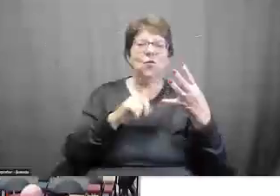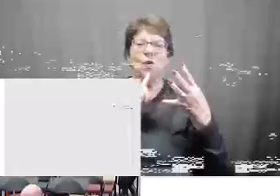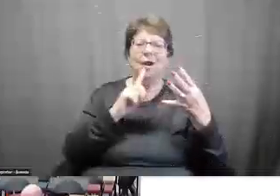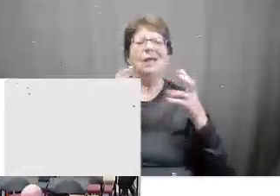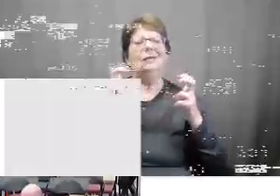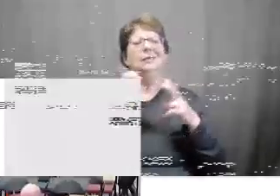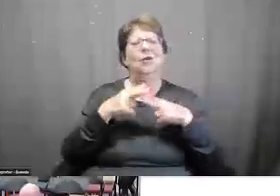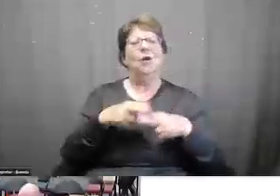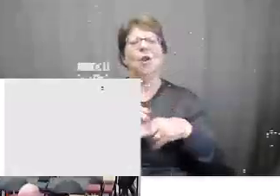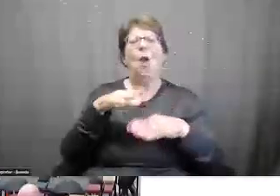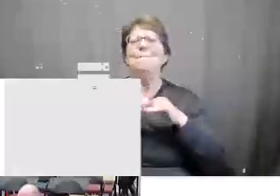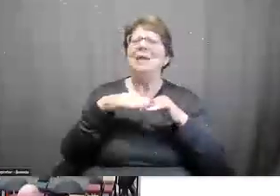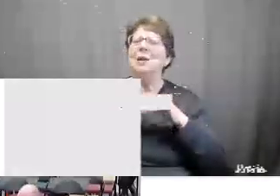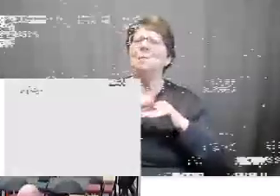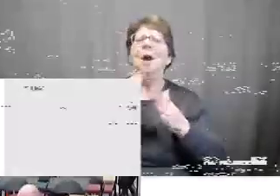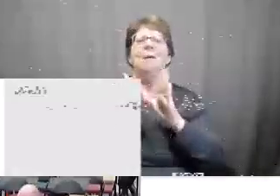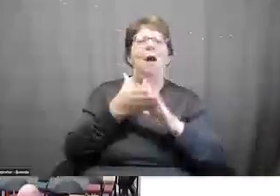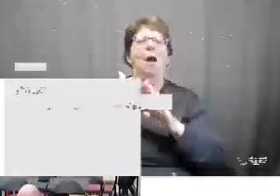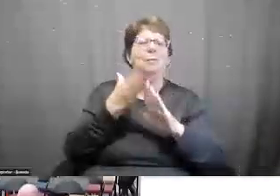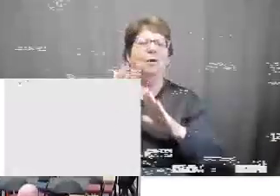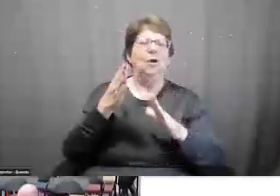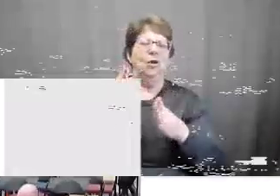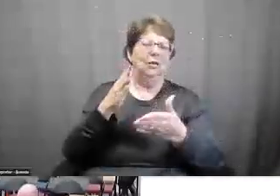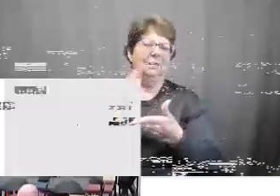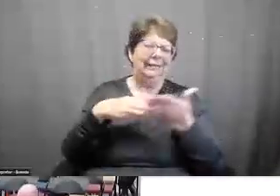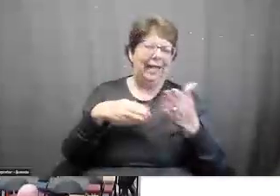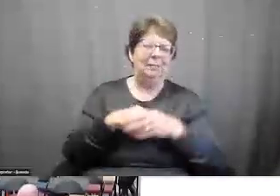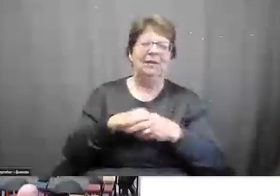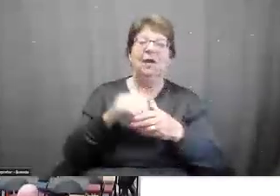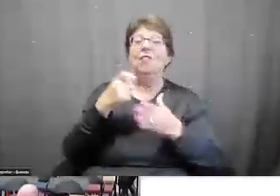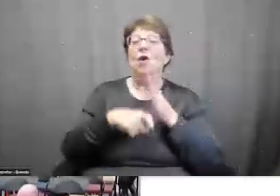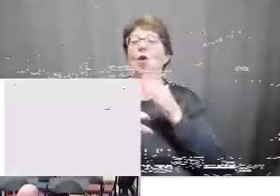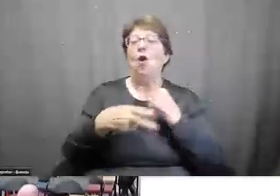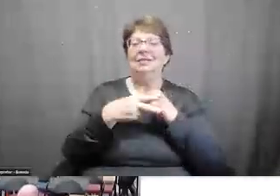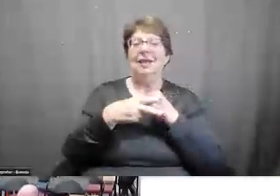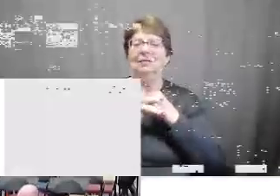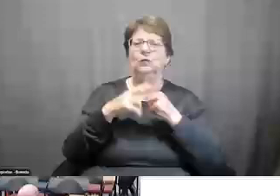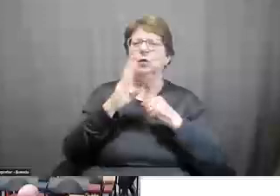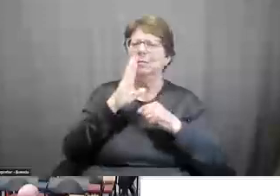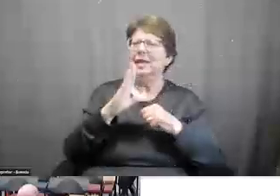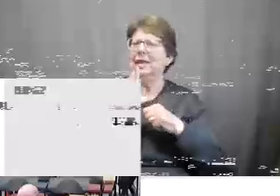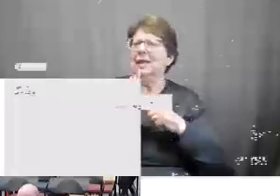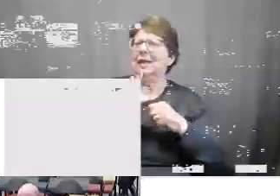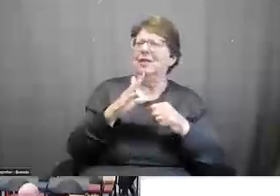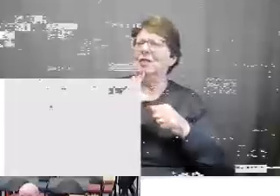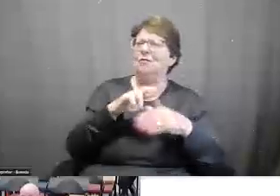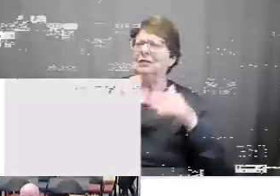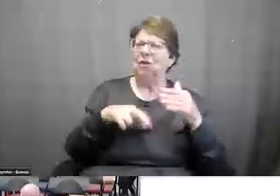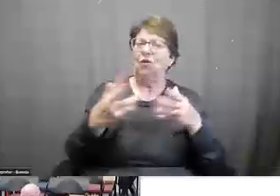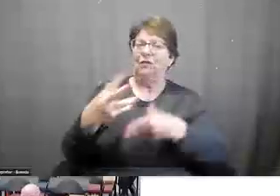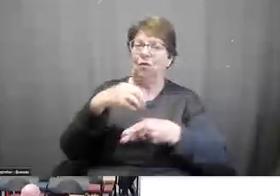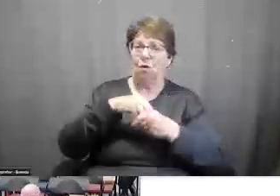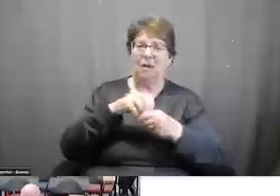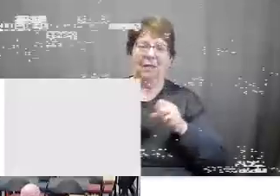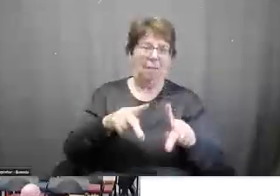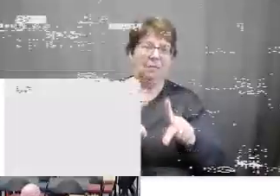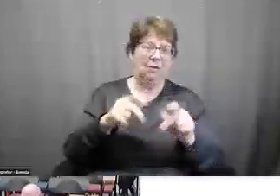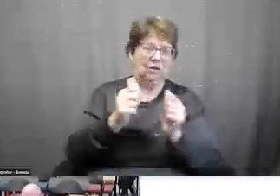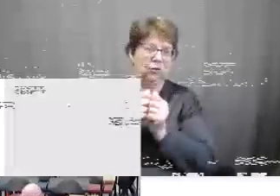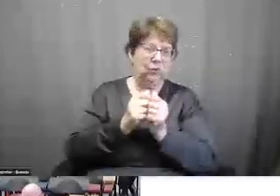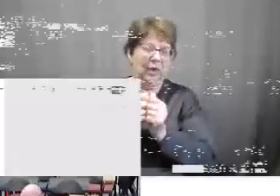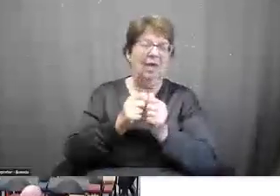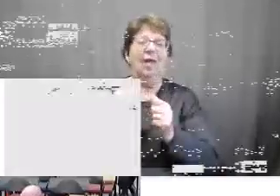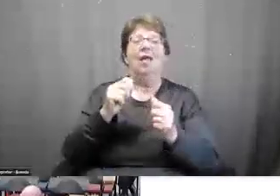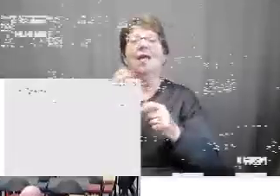Boardroom: The cost savings we're going to present to you today would be the result of incorporating opportunities with the application of levers 1, 2, and 3 only.